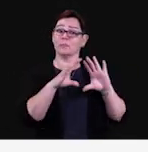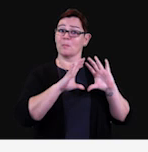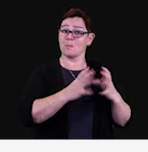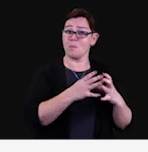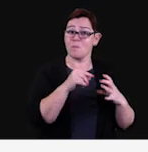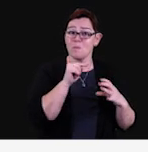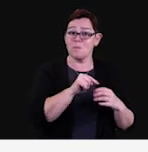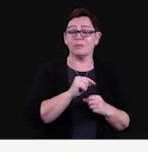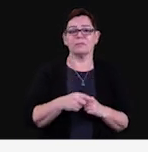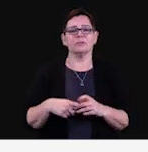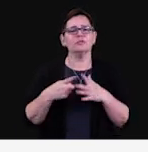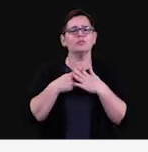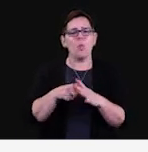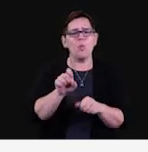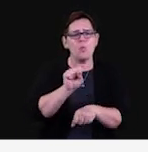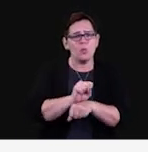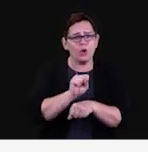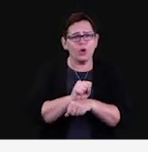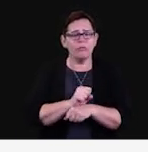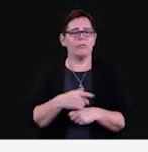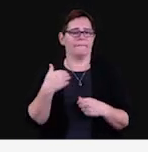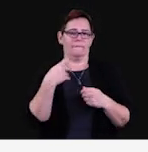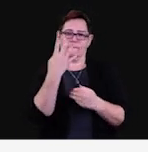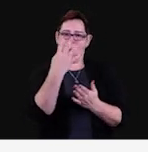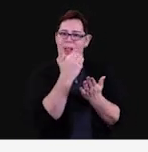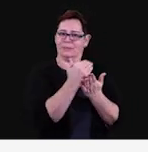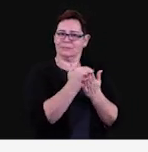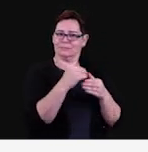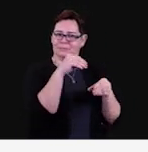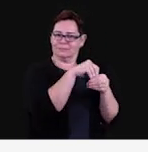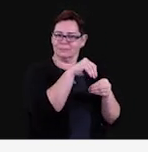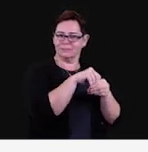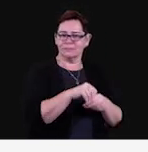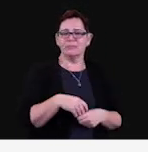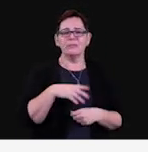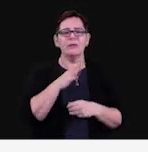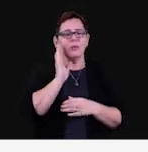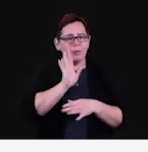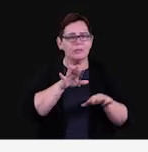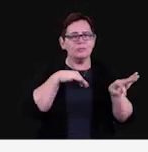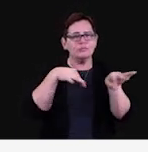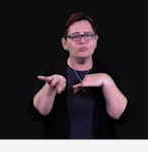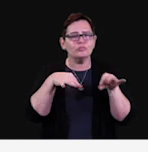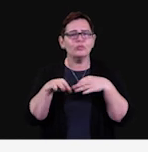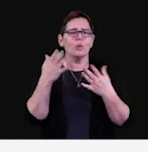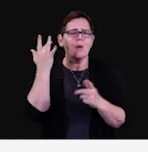They cover why you need a social insurance number, when to fill out a Form TD1,